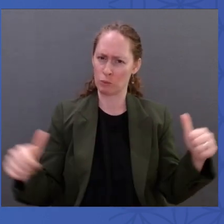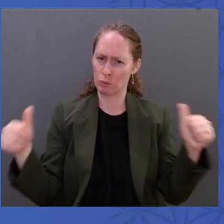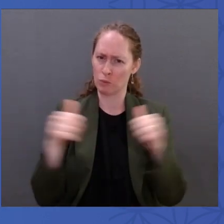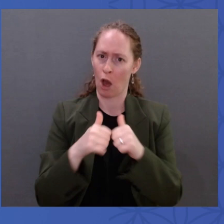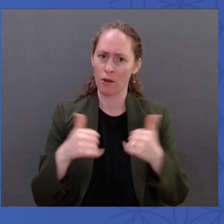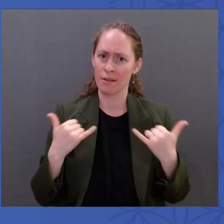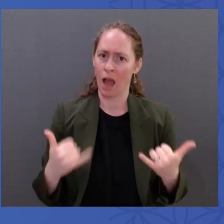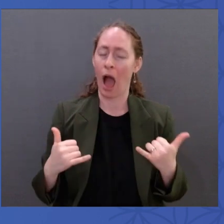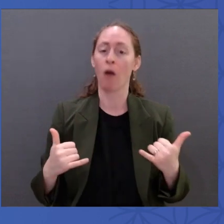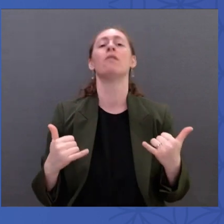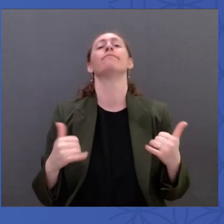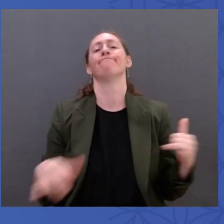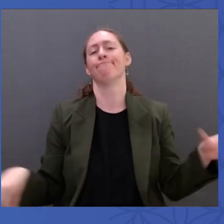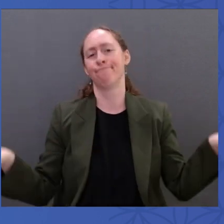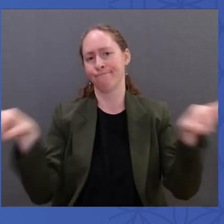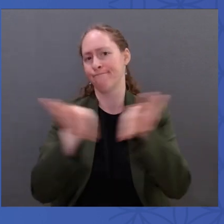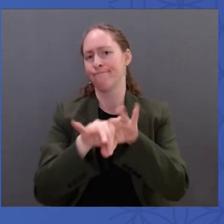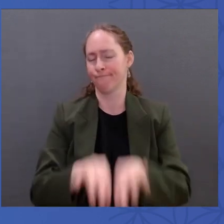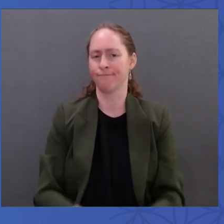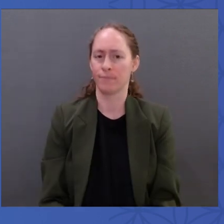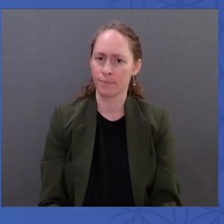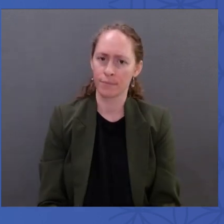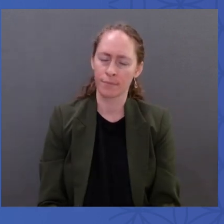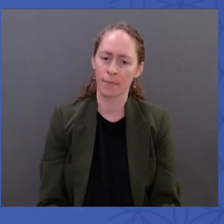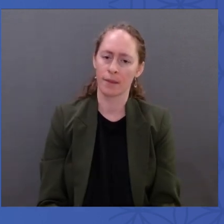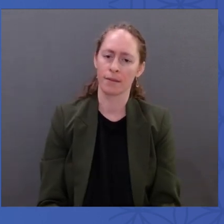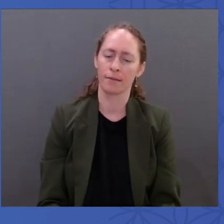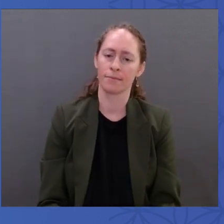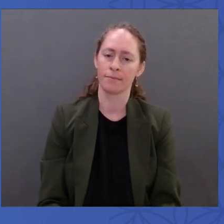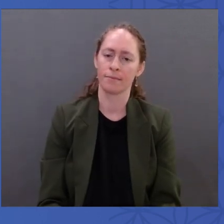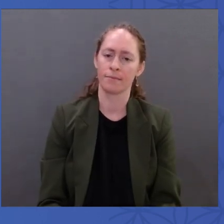and the launch of the path for share, the prosperity of the regional countries